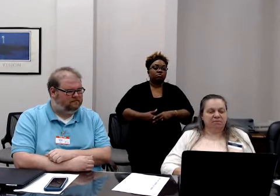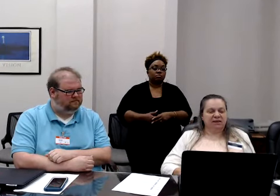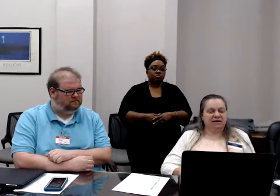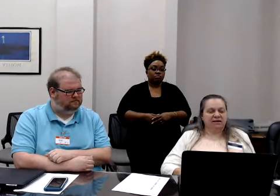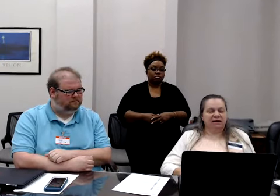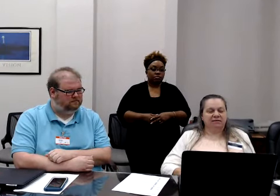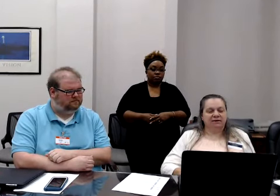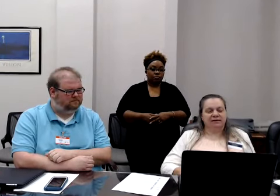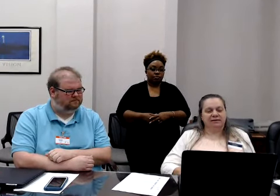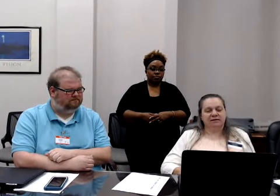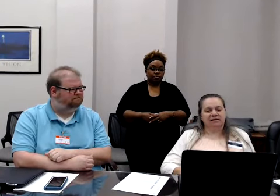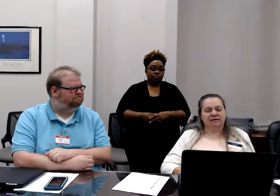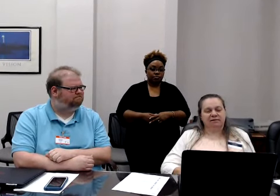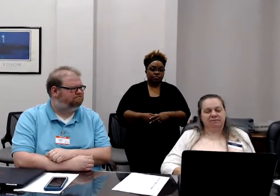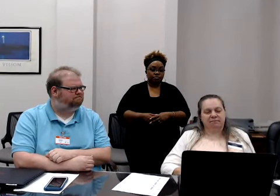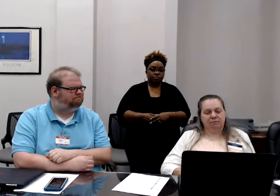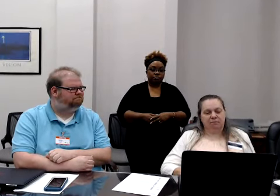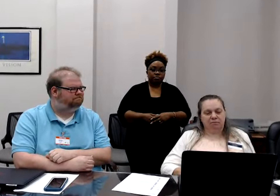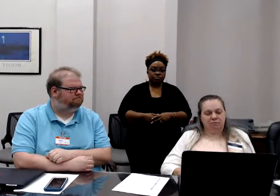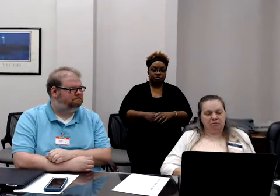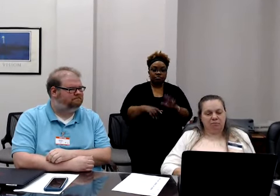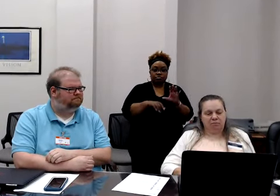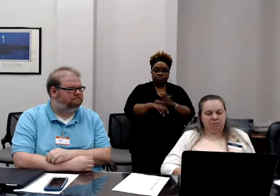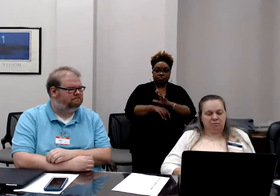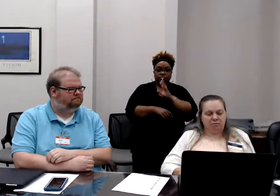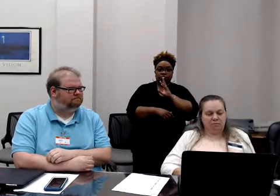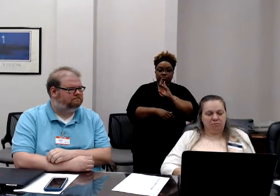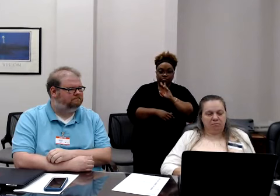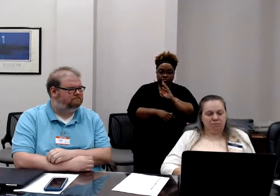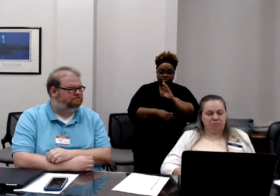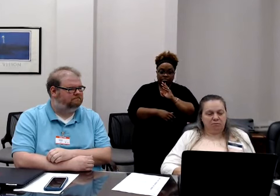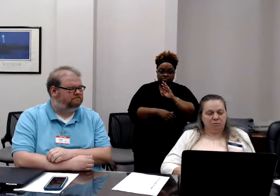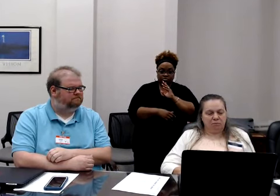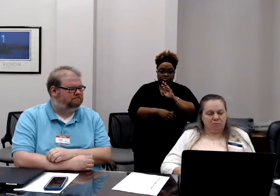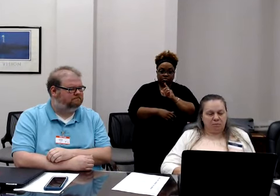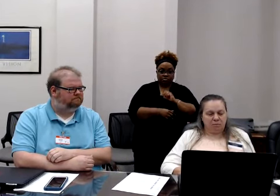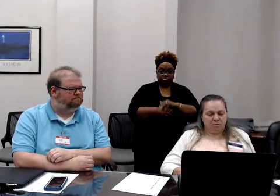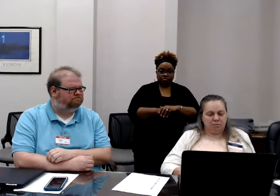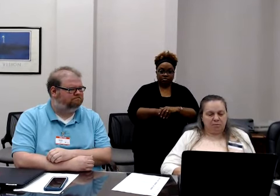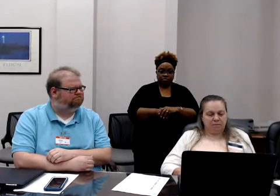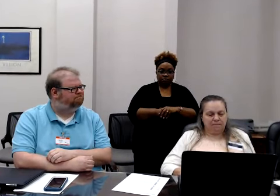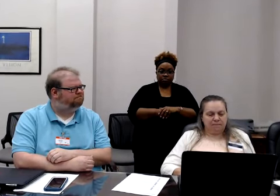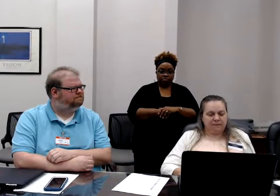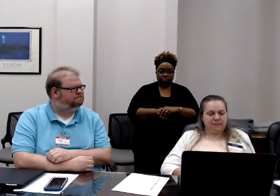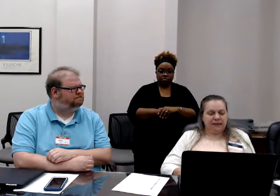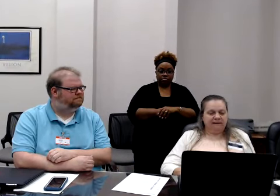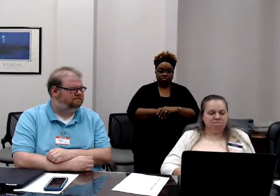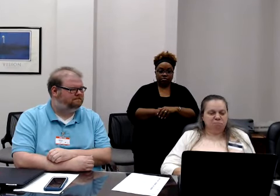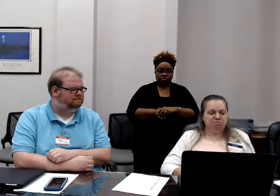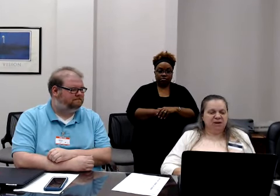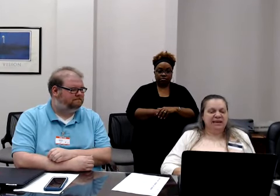who is not listed on the ballot, click the check box besides the right nation space at the end of the candidate list.